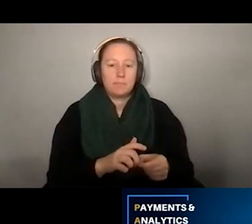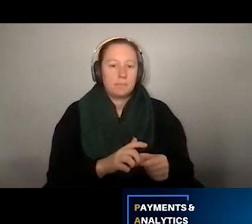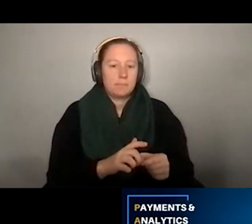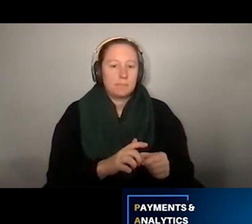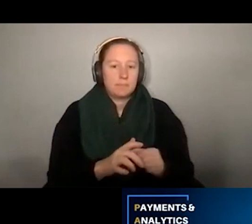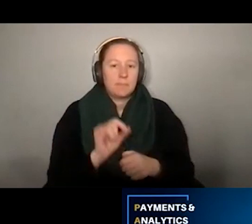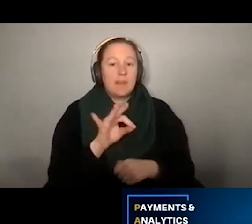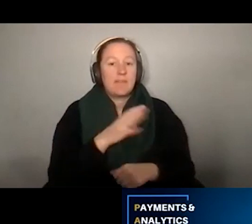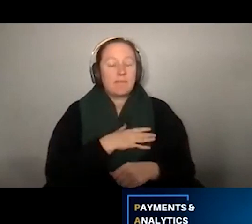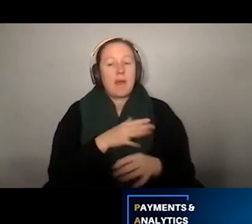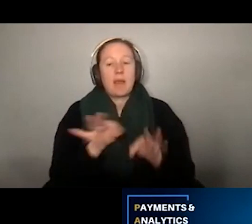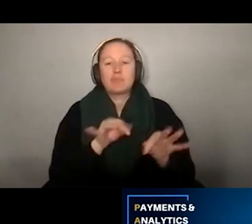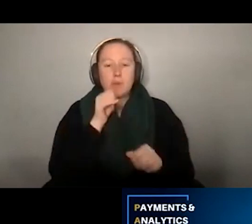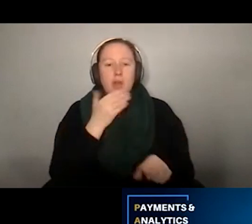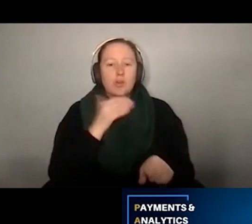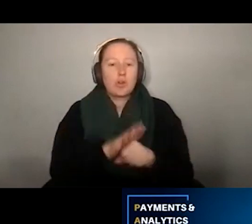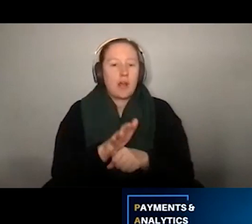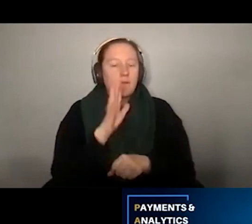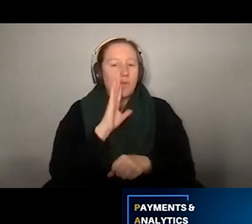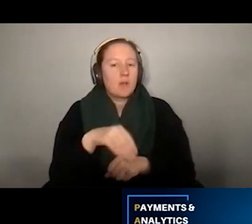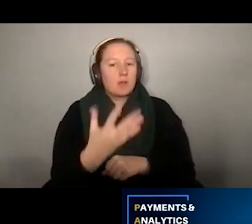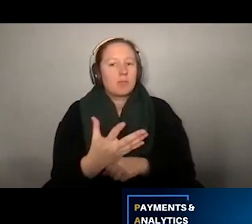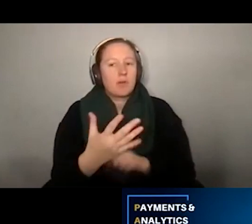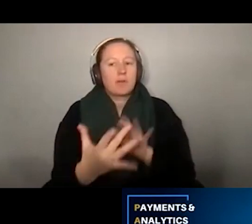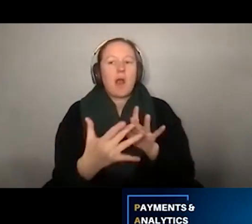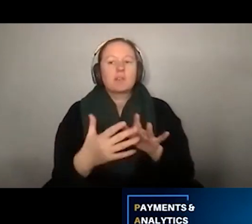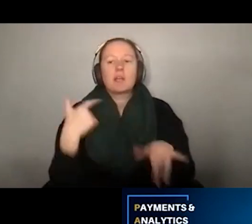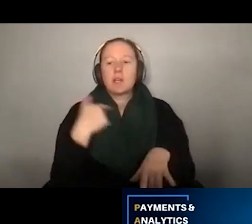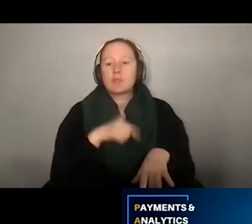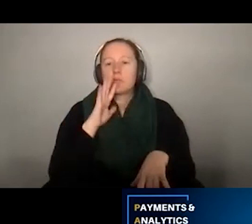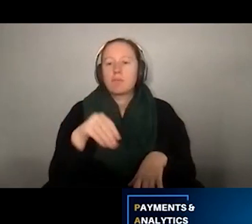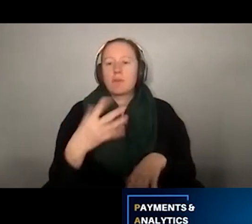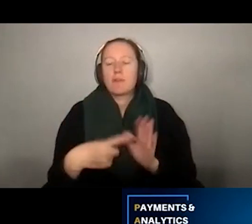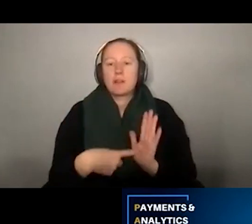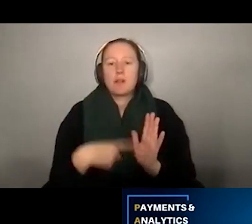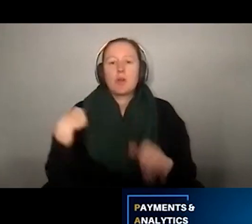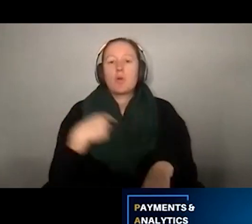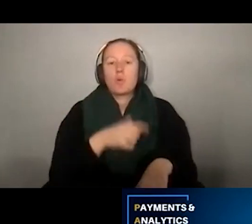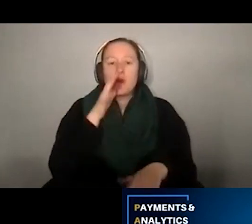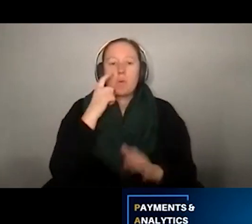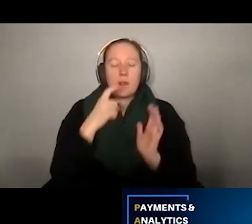you're welcome to reach out to us and ask for an example. We will identify the award that is impacted by